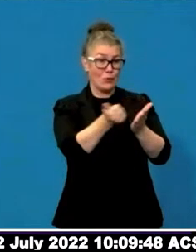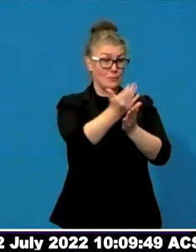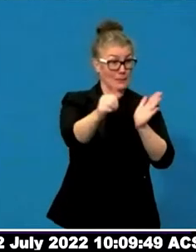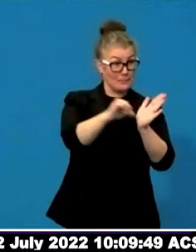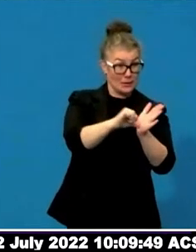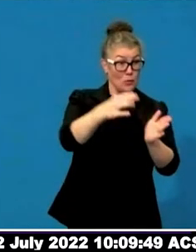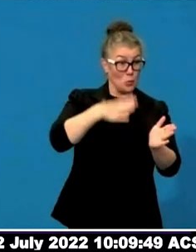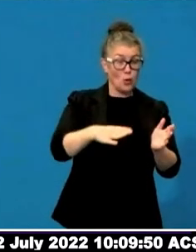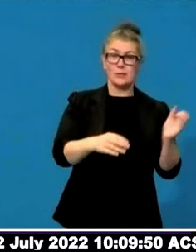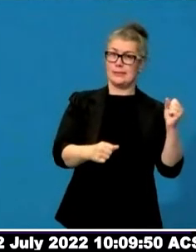Em is nodding.